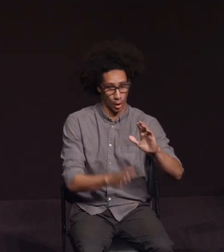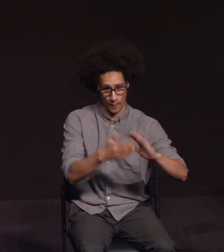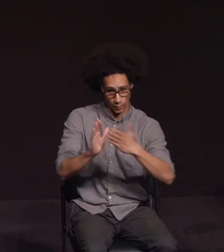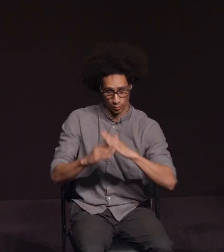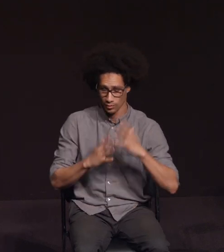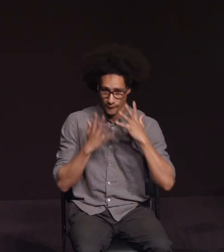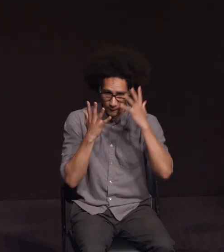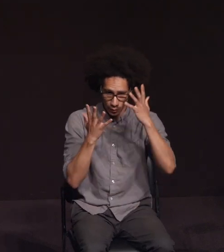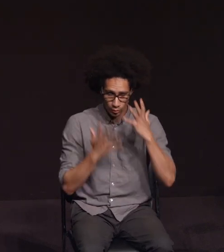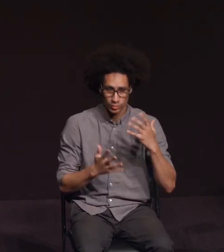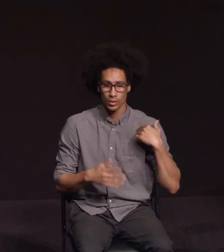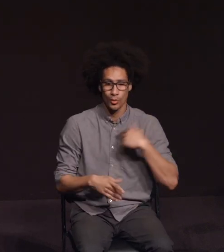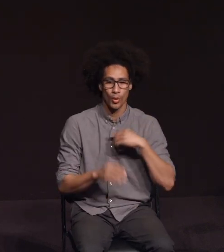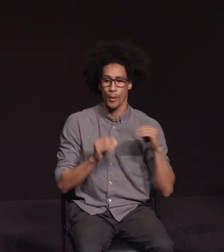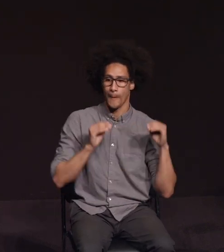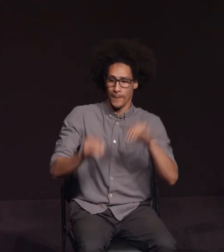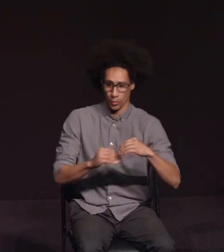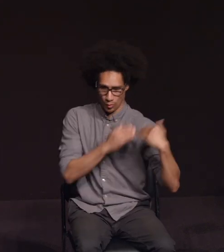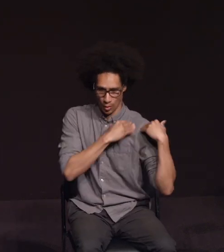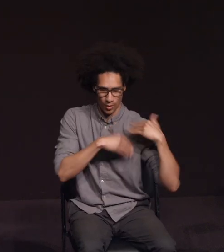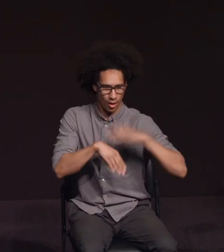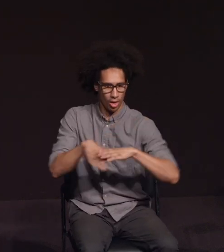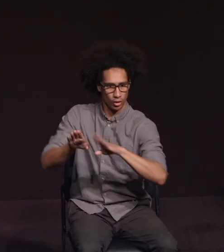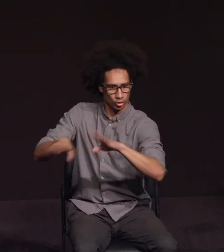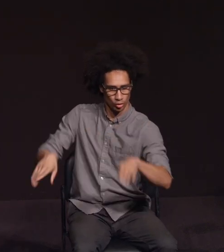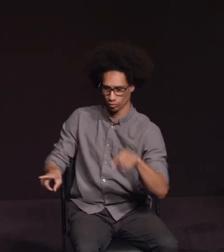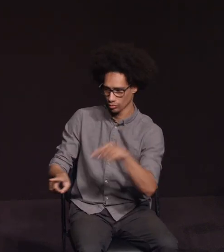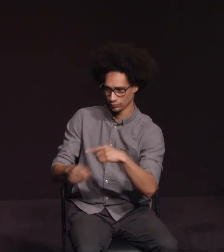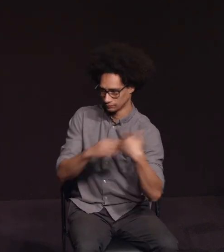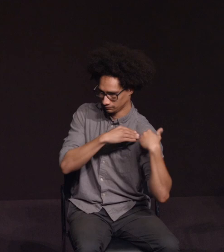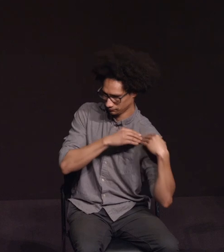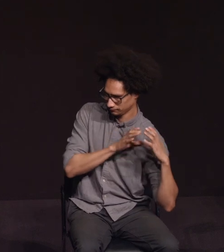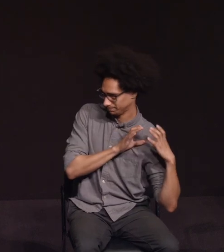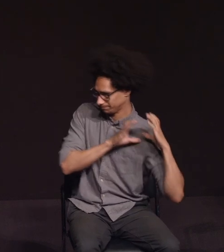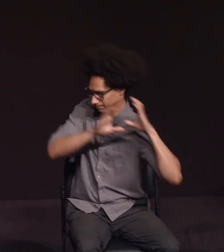a lot of the responsibility on children to protect their bodies